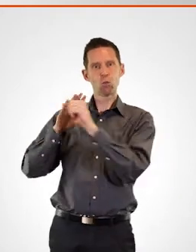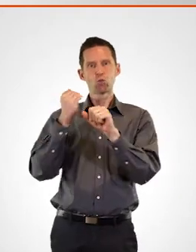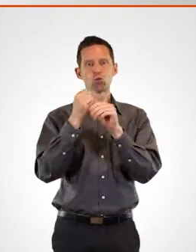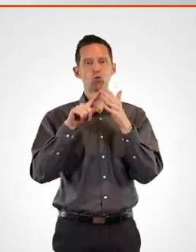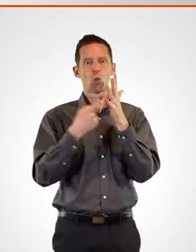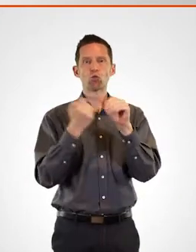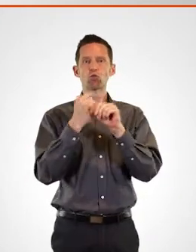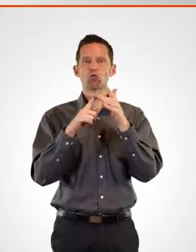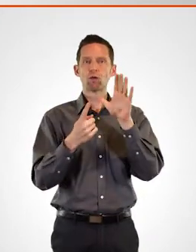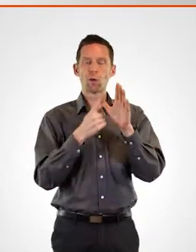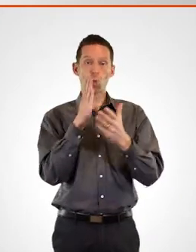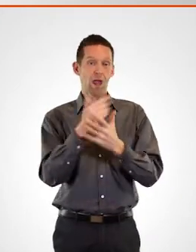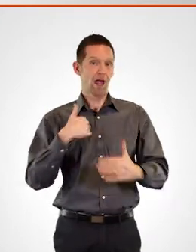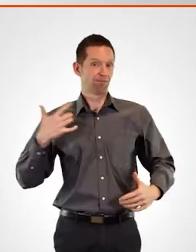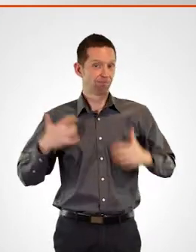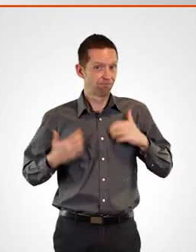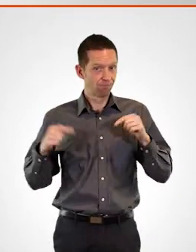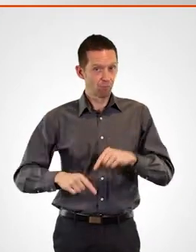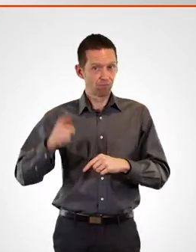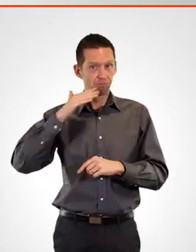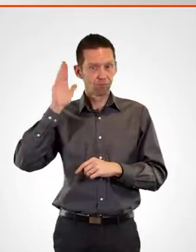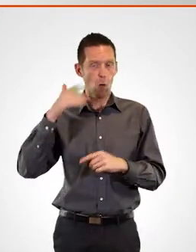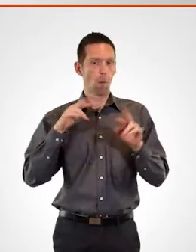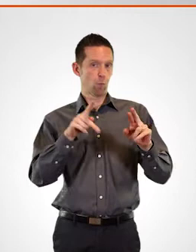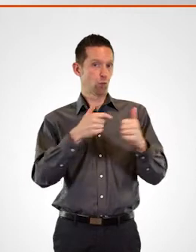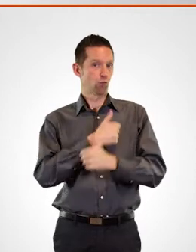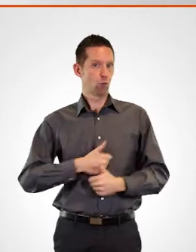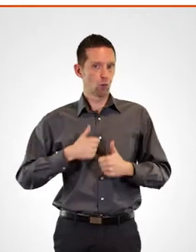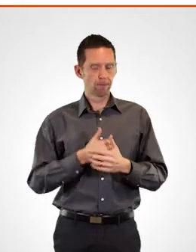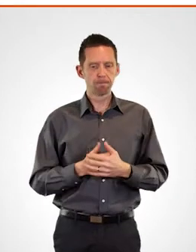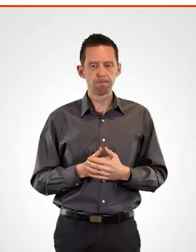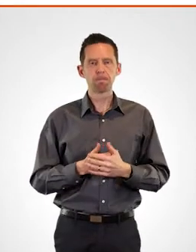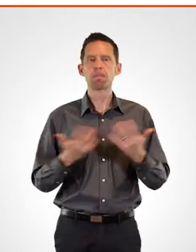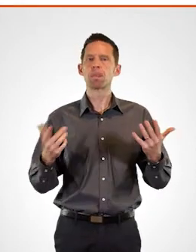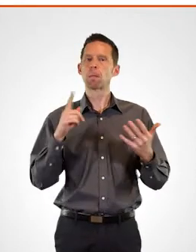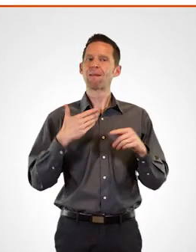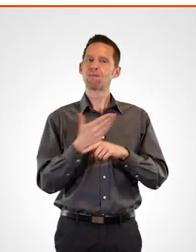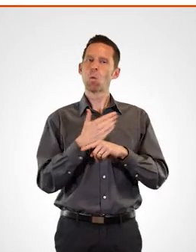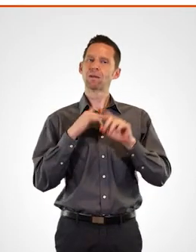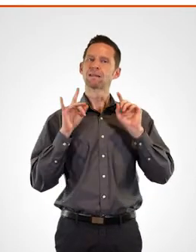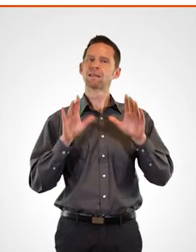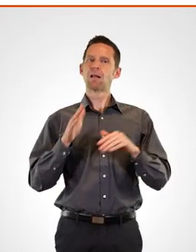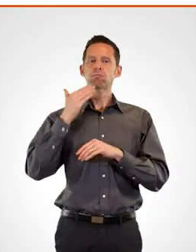So I'm incredibly excited to be here with you today and I hope that you enjoy this lecture. Before we get started with the reading brain,